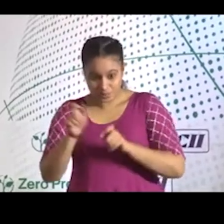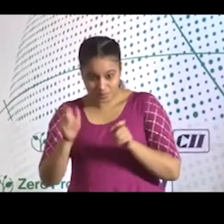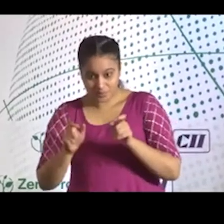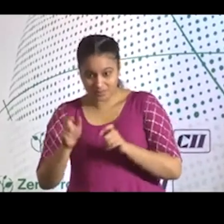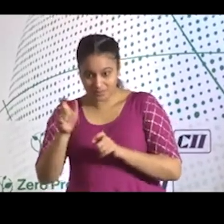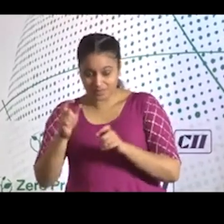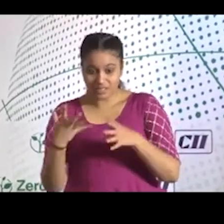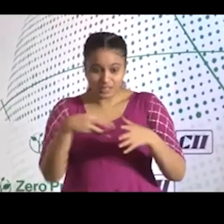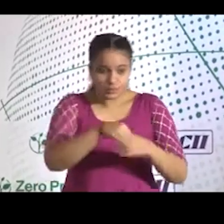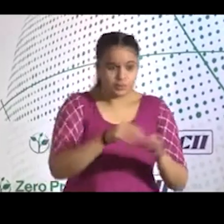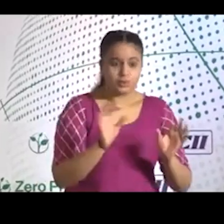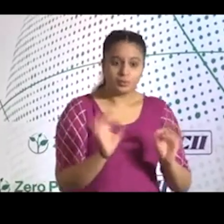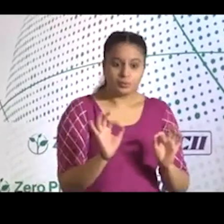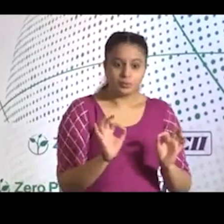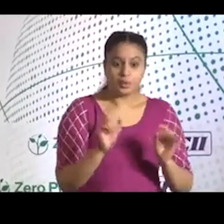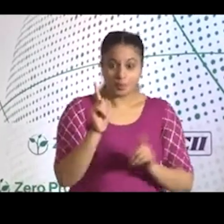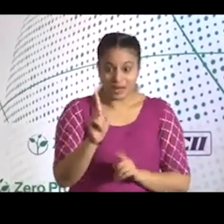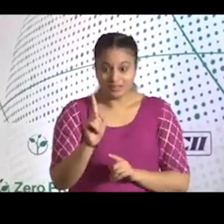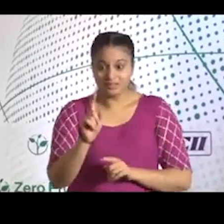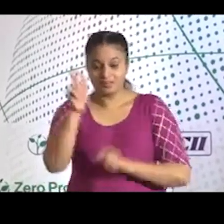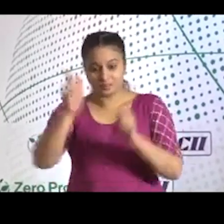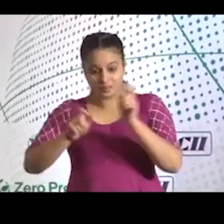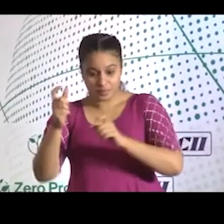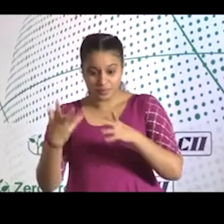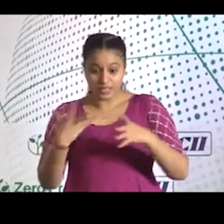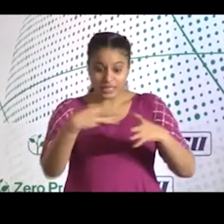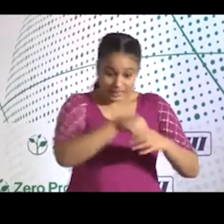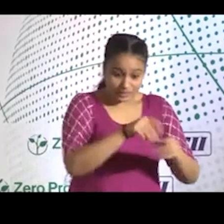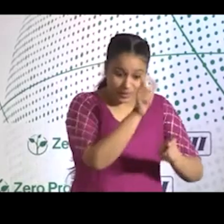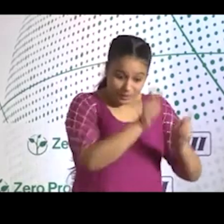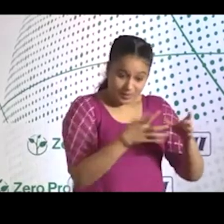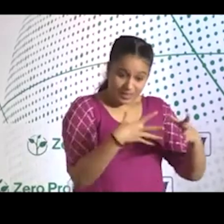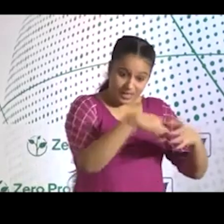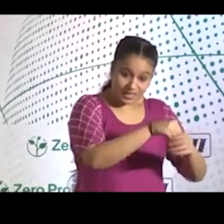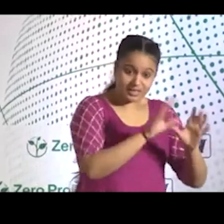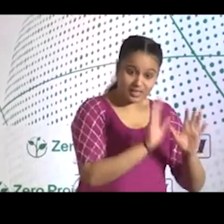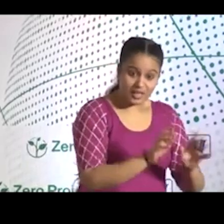included, but is on those who are included. So we practice this.